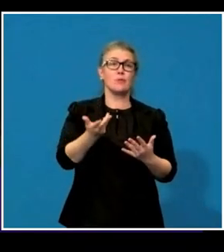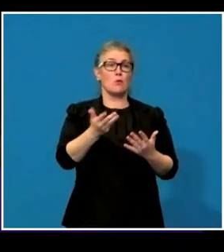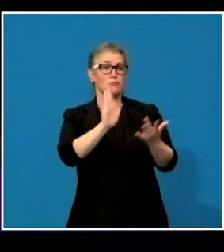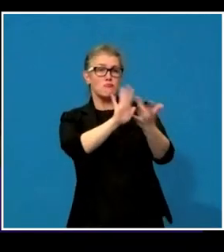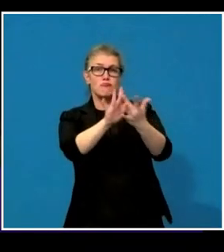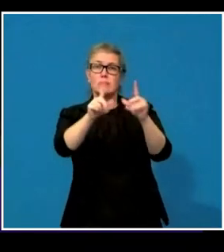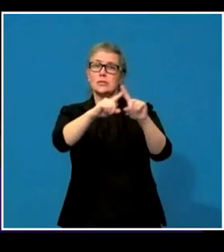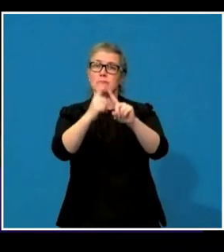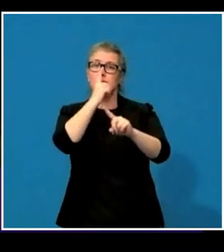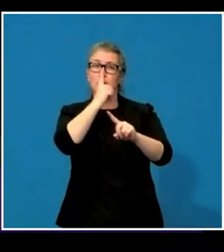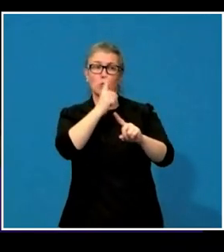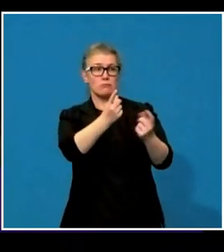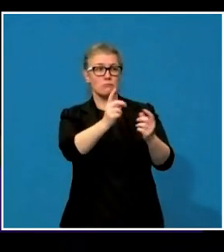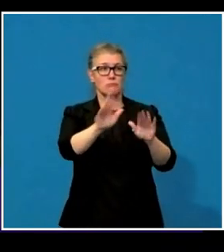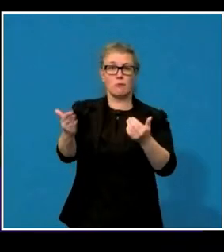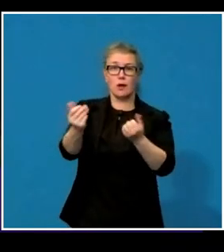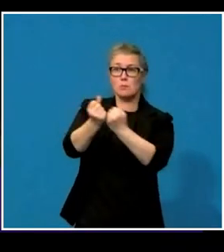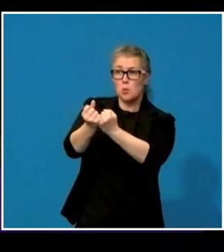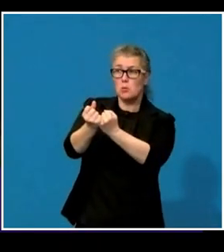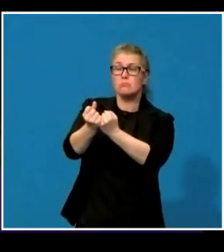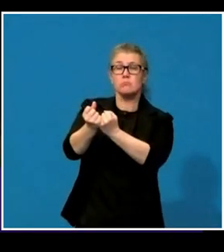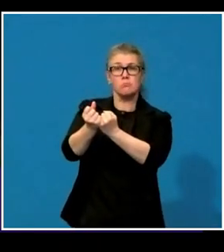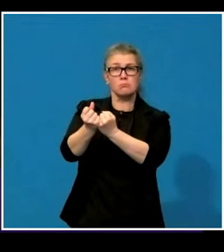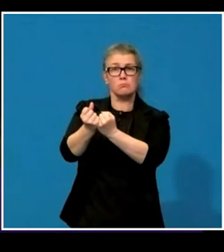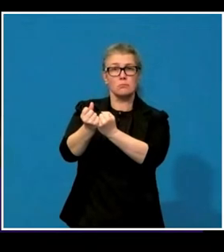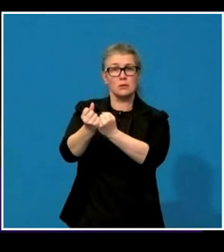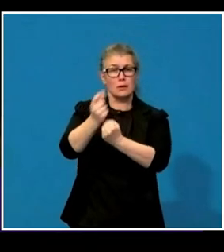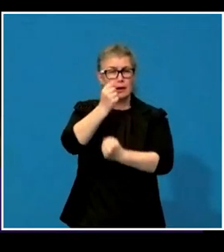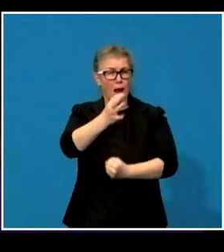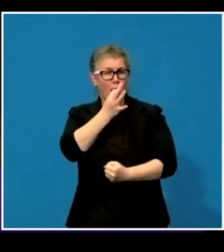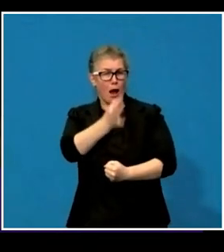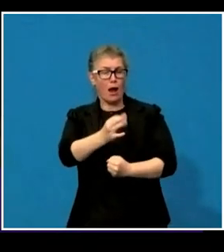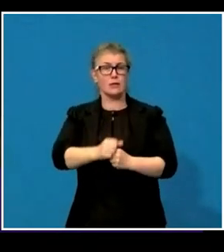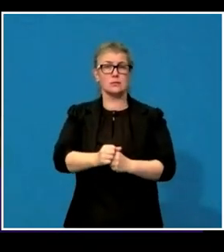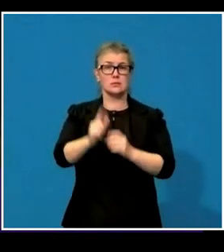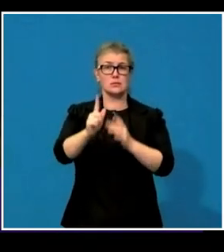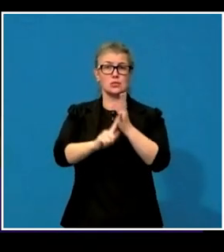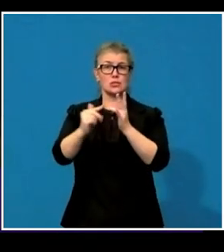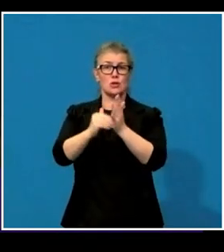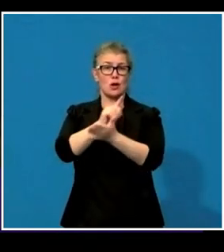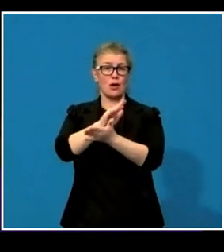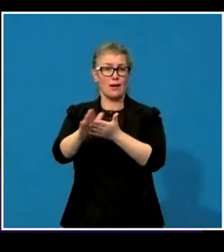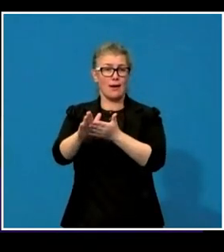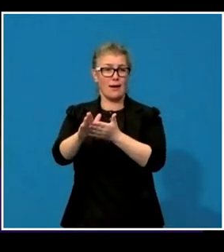Can I ask you how much of Joziah's - and indeed his cousin, who is also with you - how